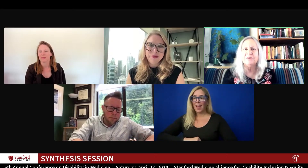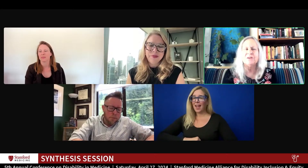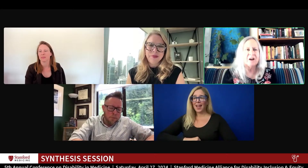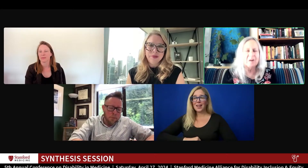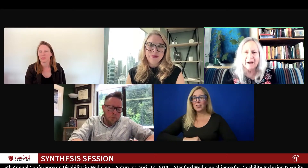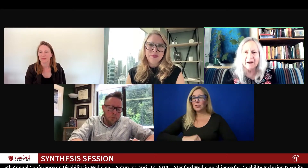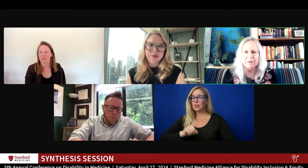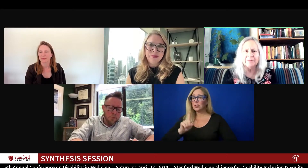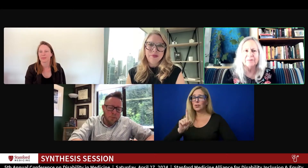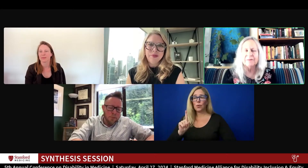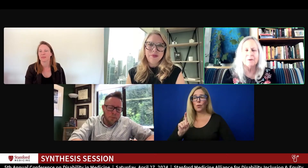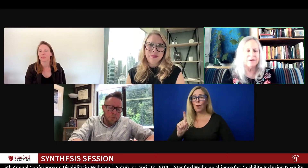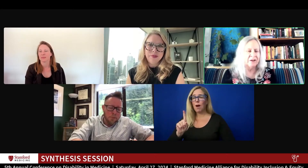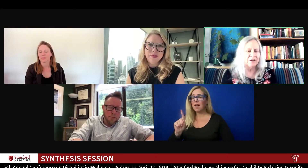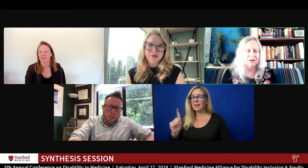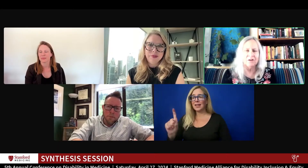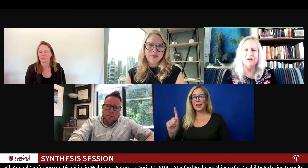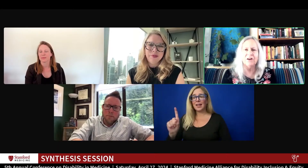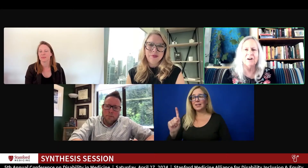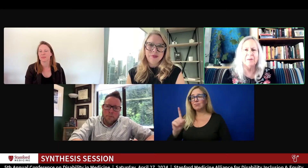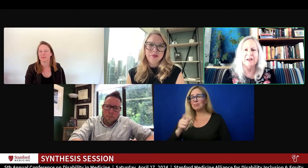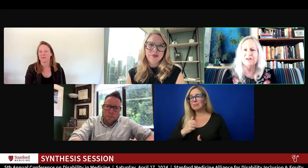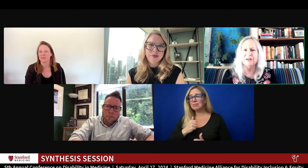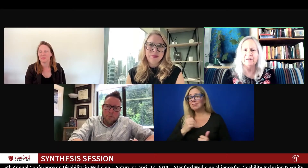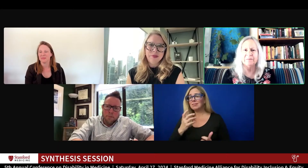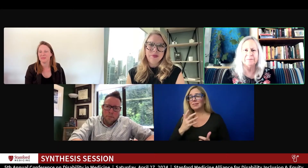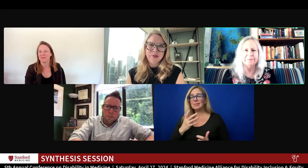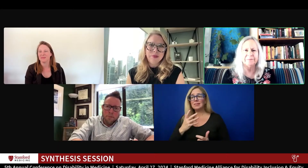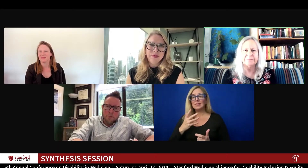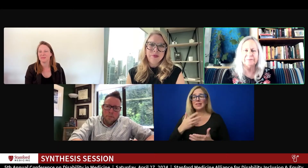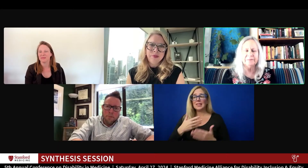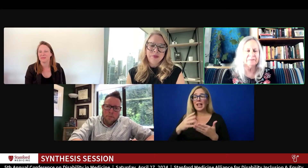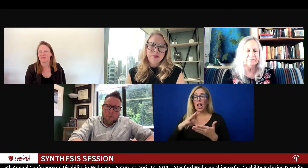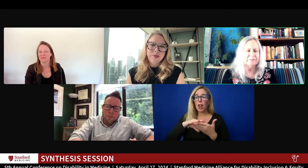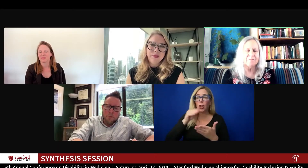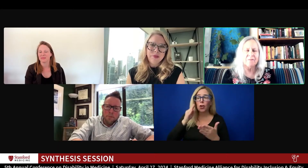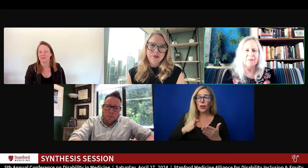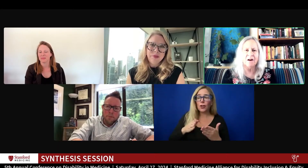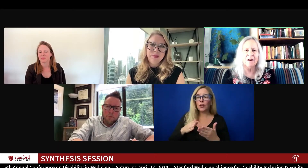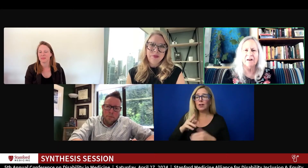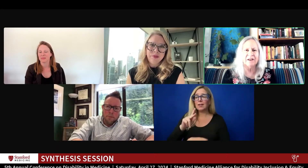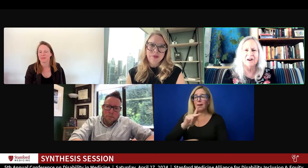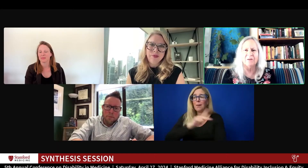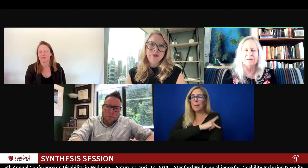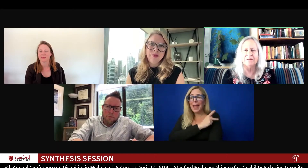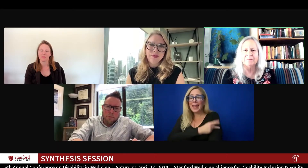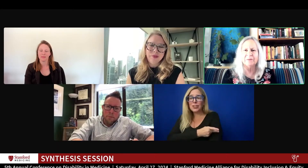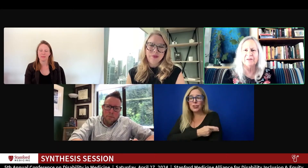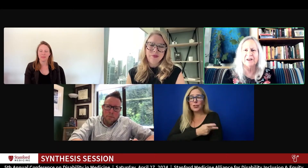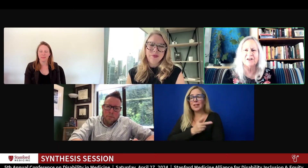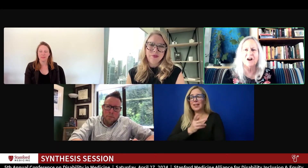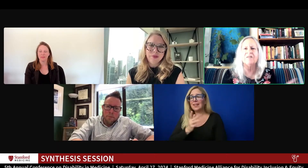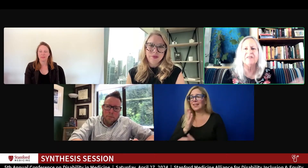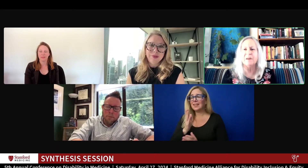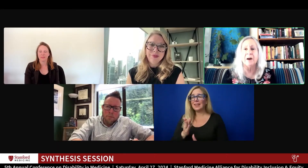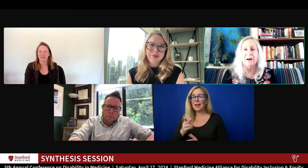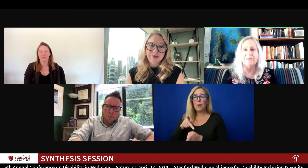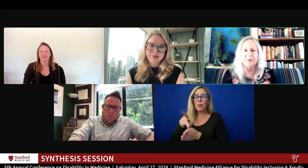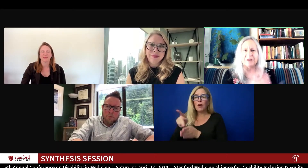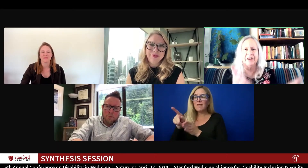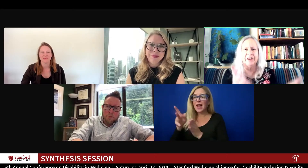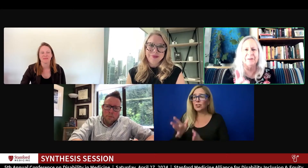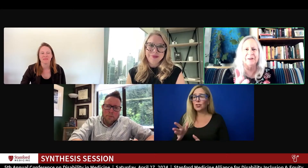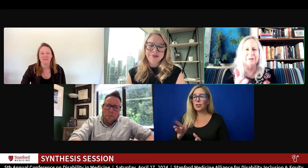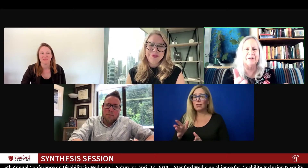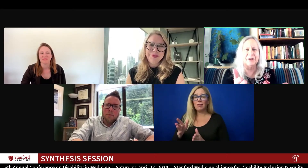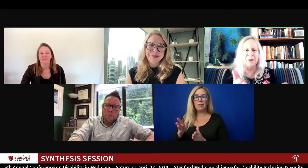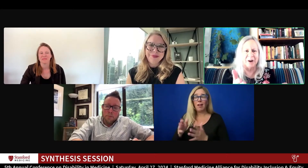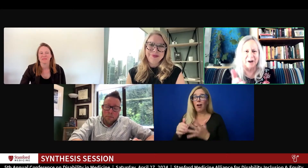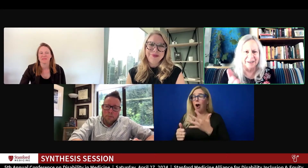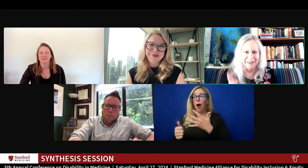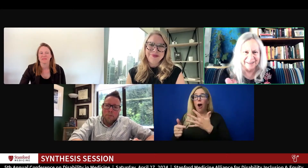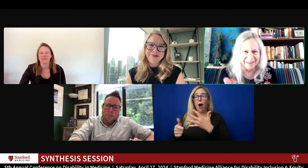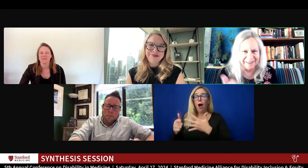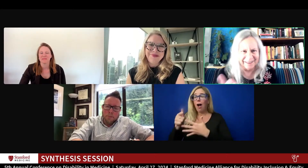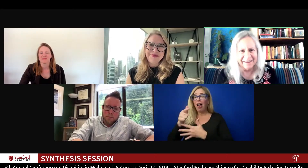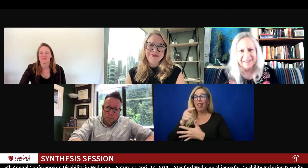talk about, whether you're a learner, a patient, all of the above which you are.